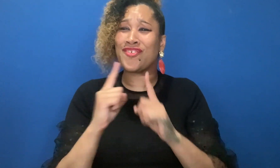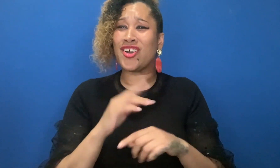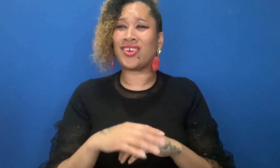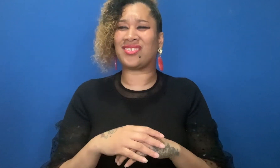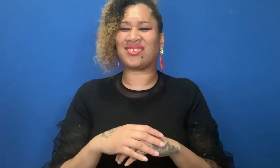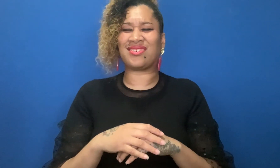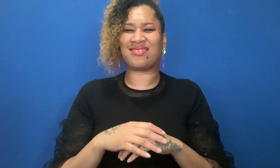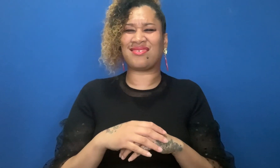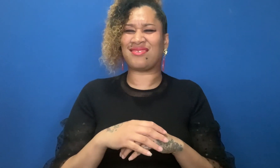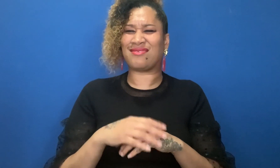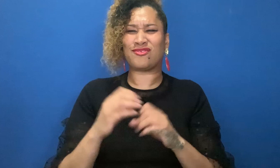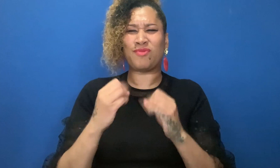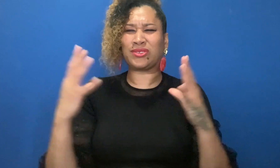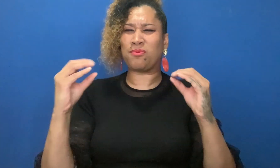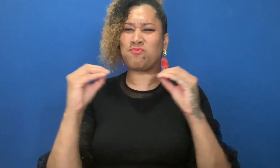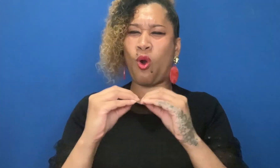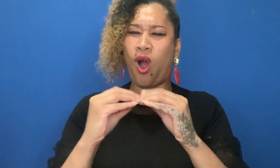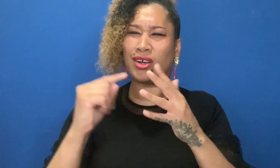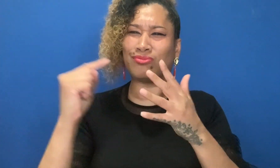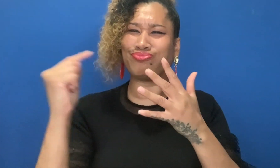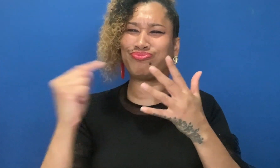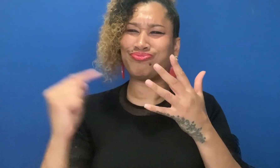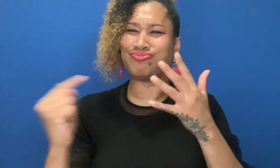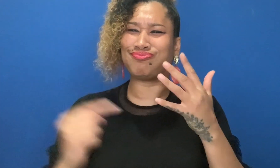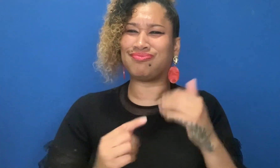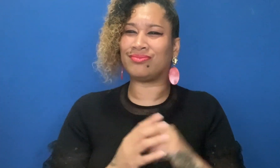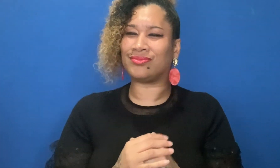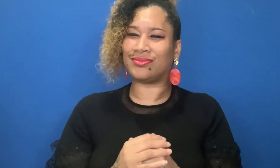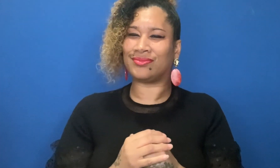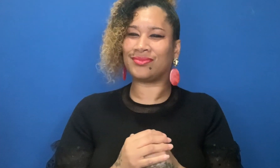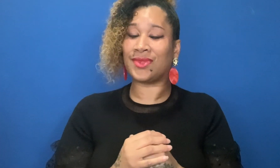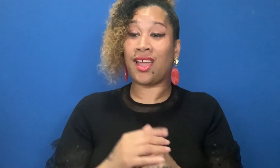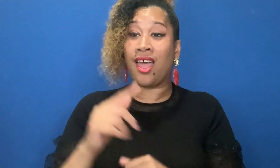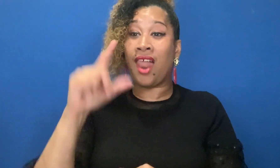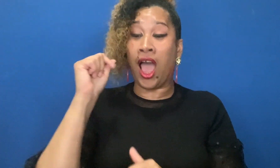interviews and so much more.